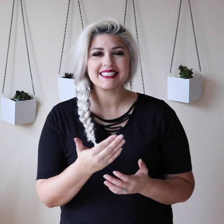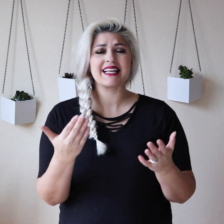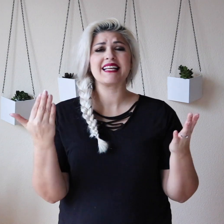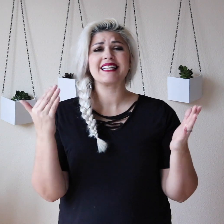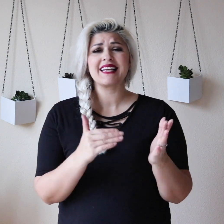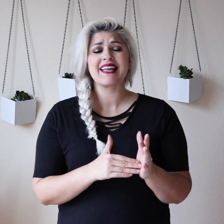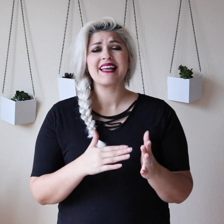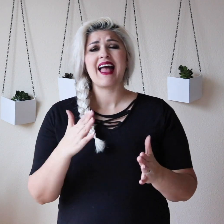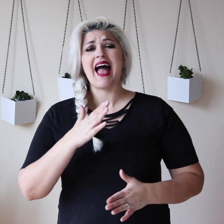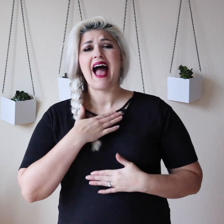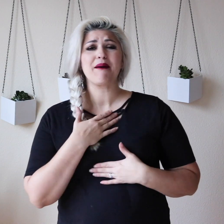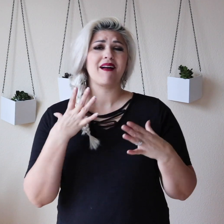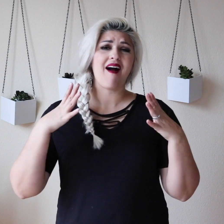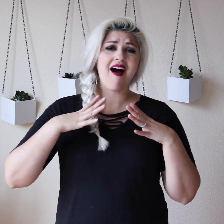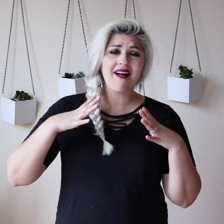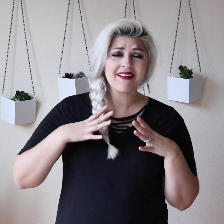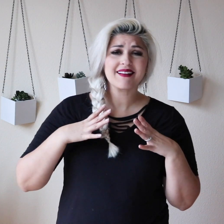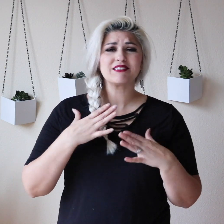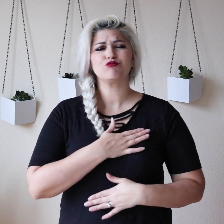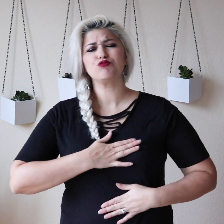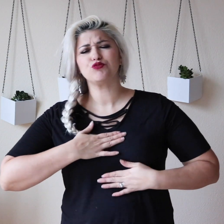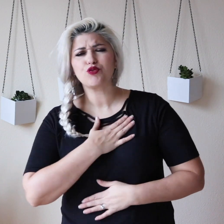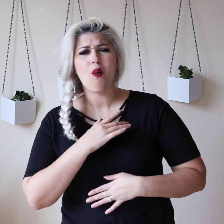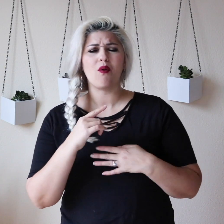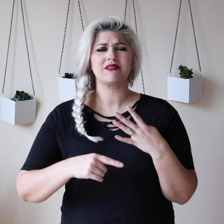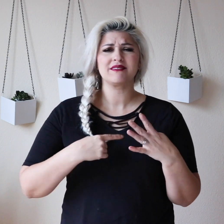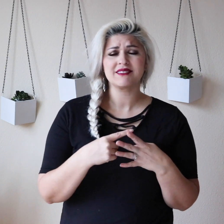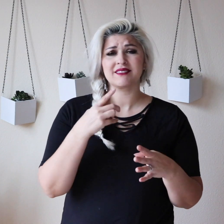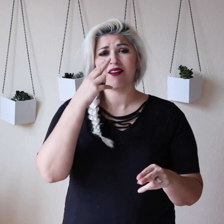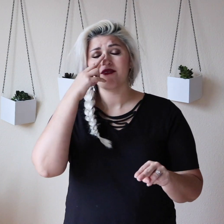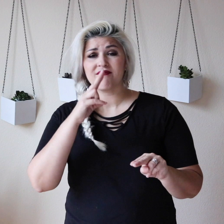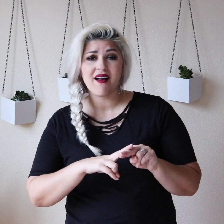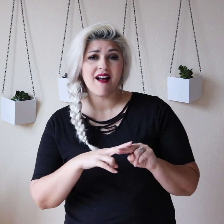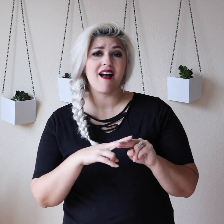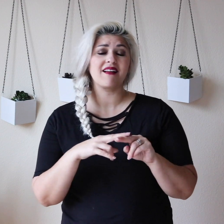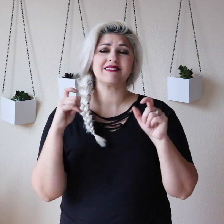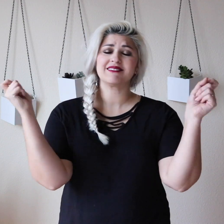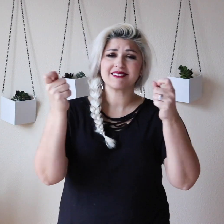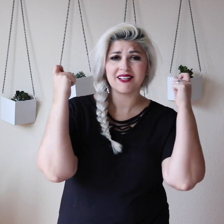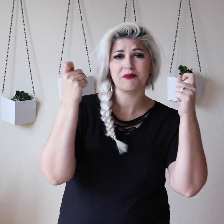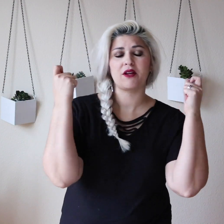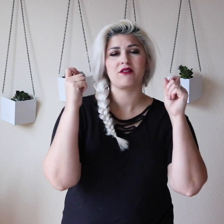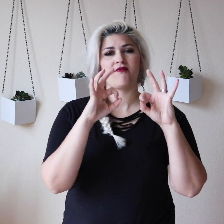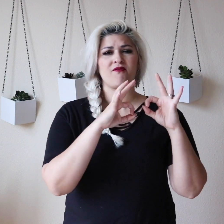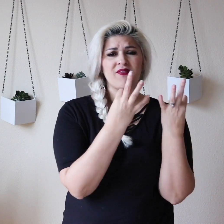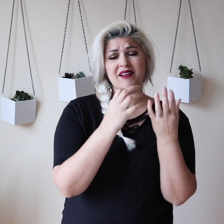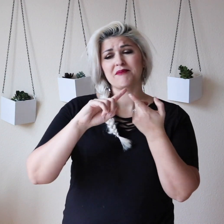Thank you again. I'm so happy. Have a happy holidays. Enjoy the season of fun and celebration.